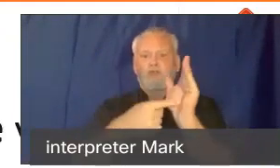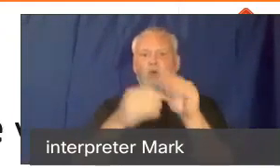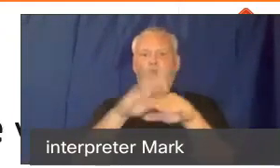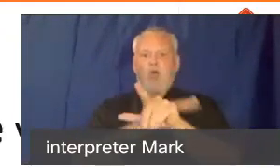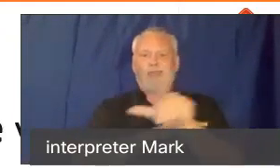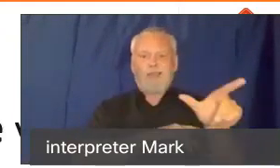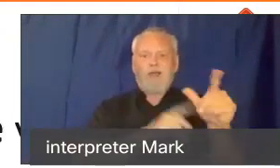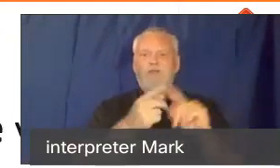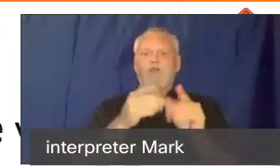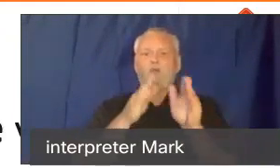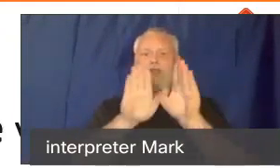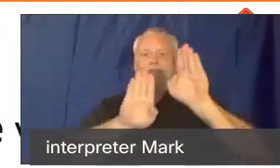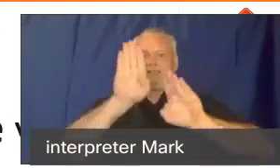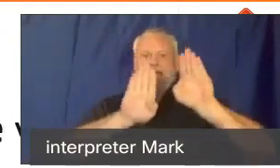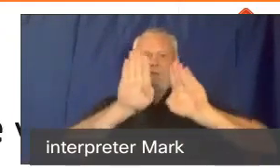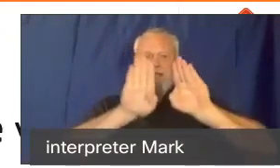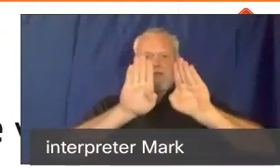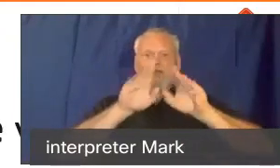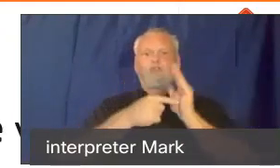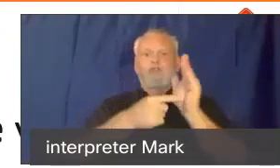To the side by side view, which is shown in the image on the right.